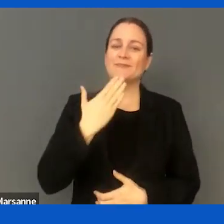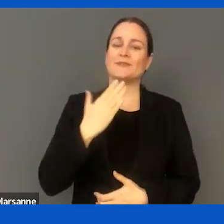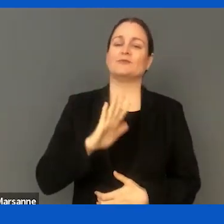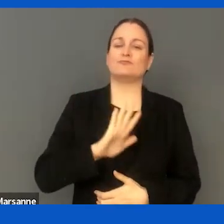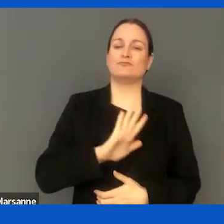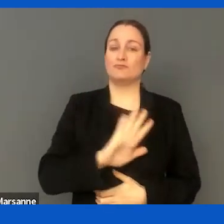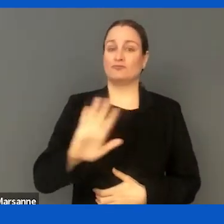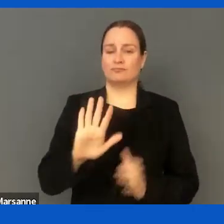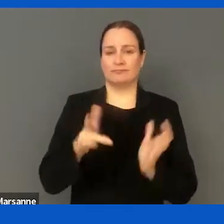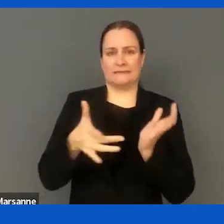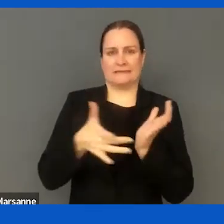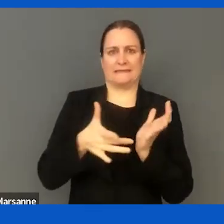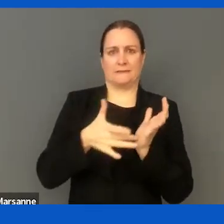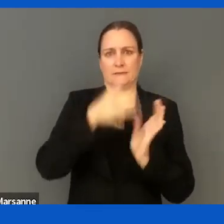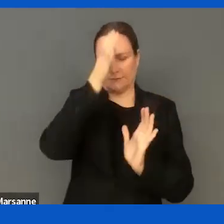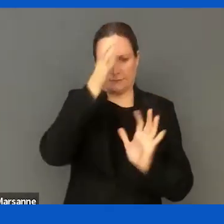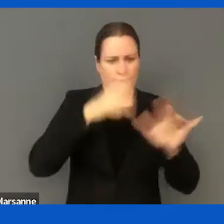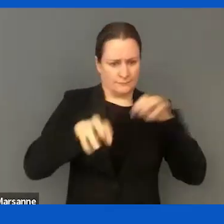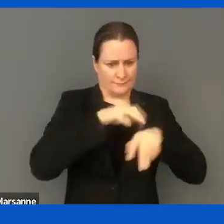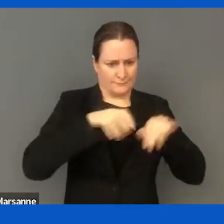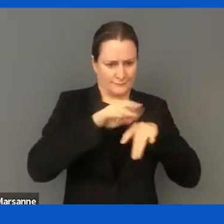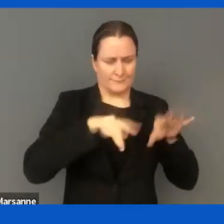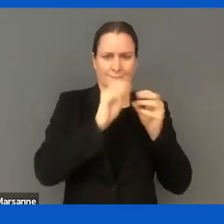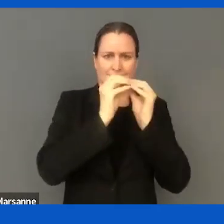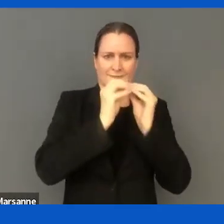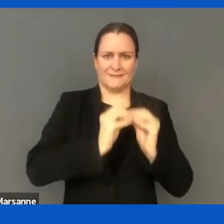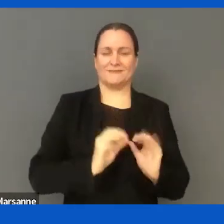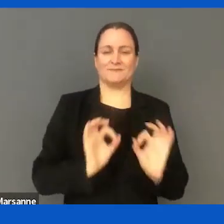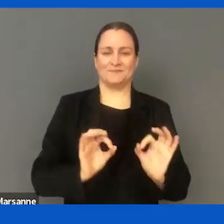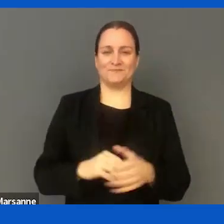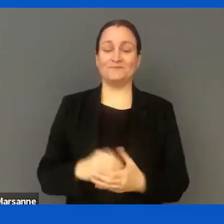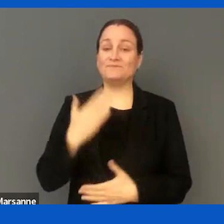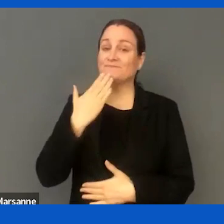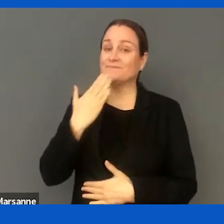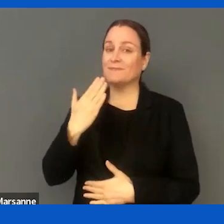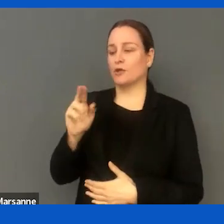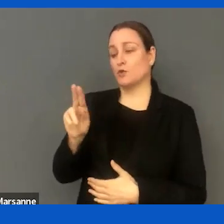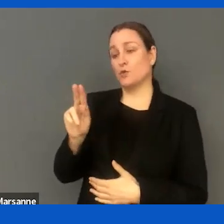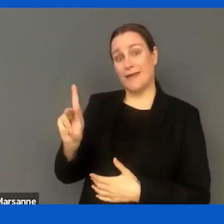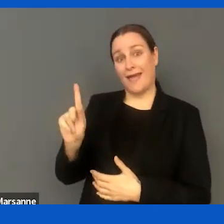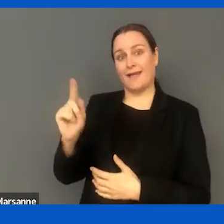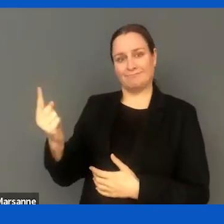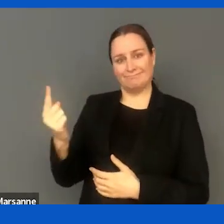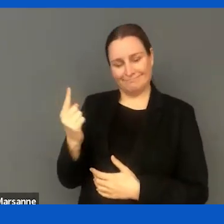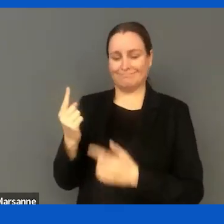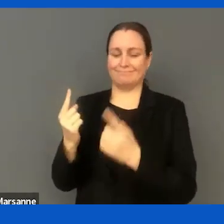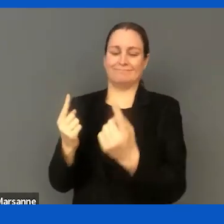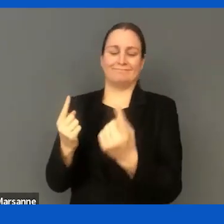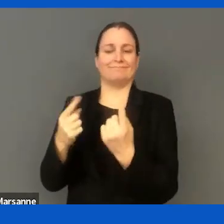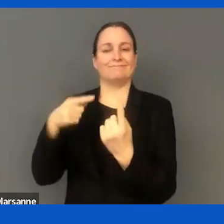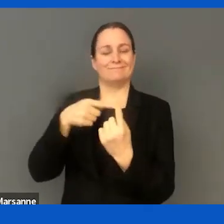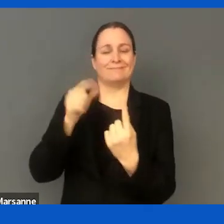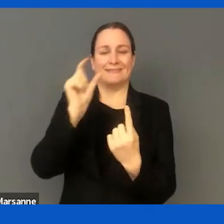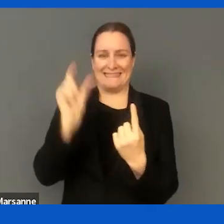things. And thanks for joining us from Italy and UK, I guess. And also Tanja Kleut here on-site.